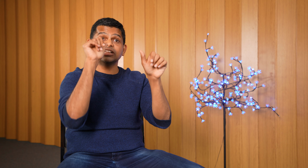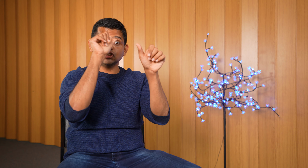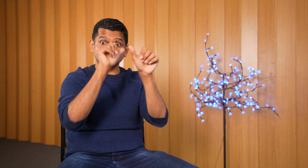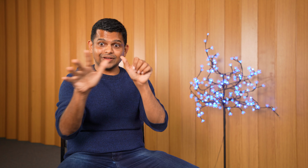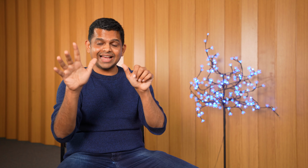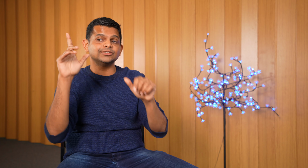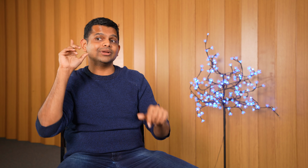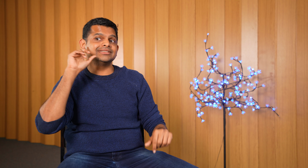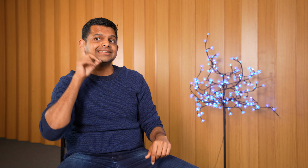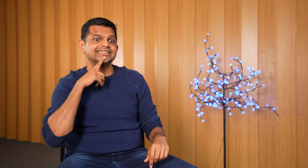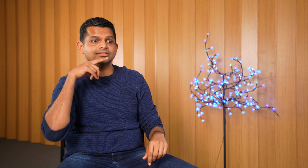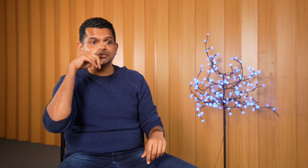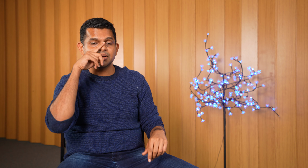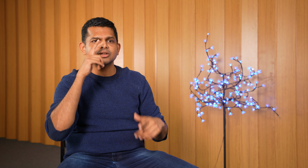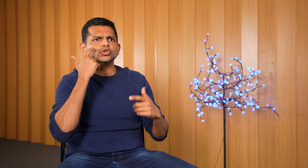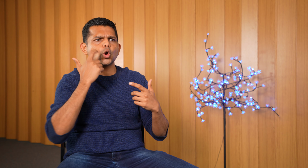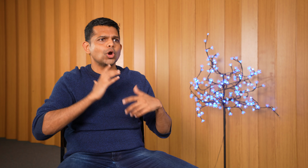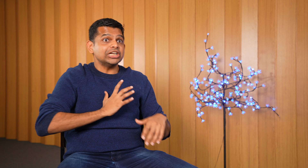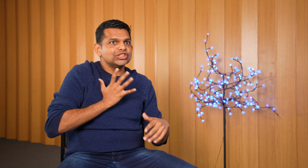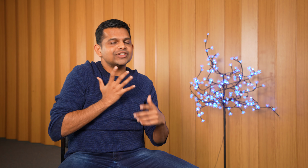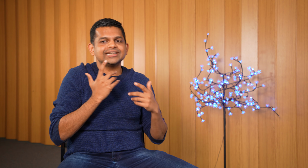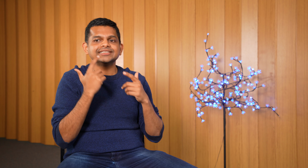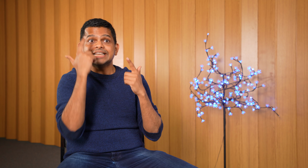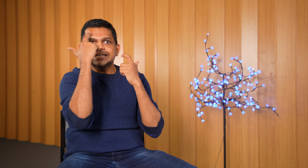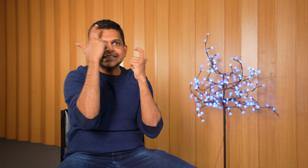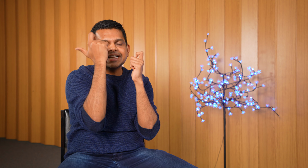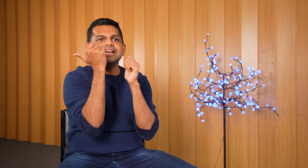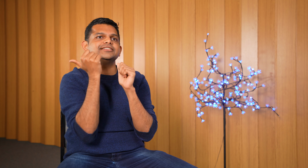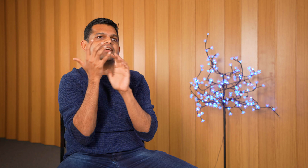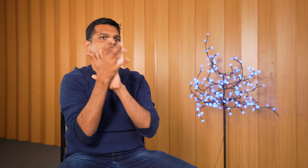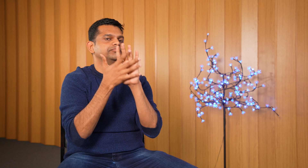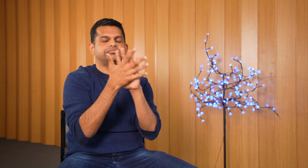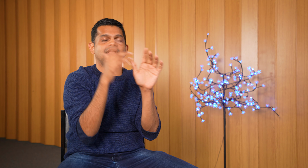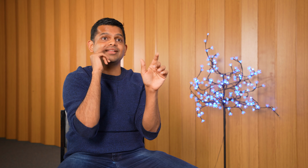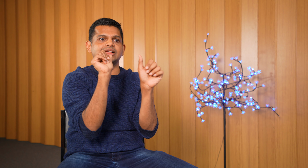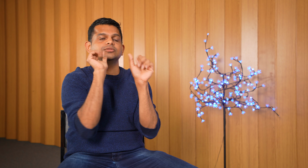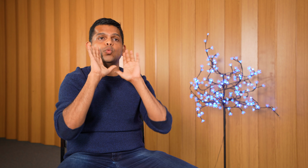I think it's fantastic when hearing people show interest and they're excited to want to be able